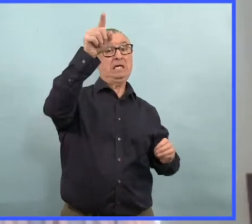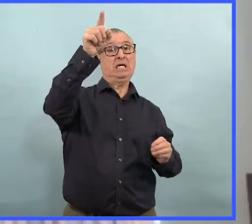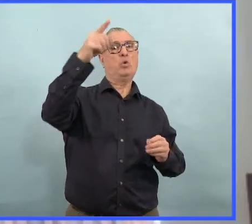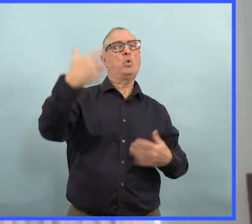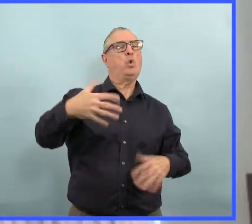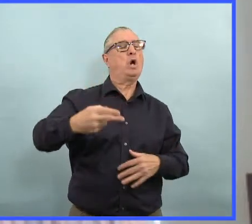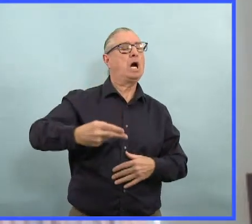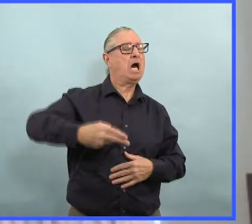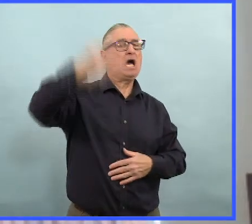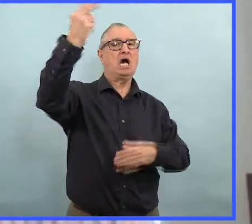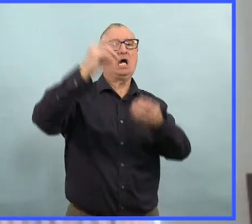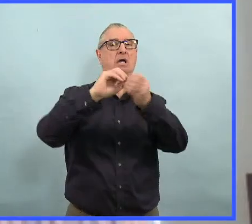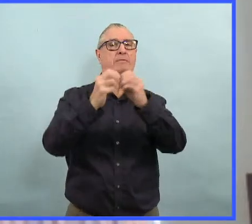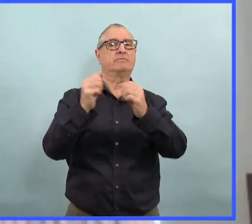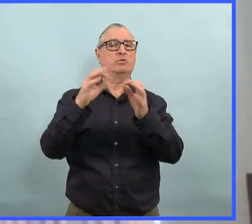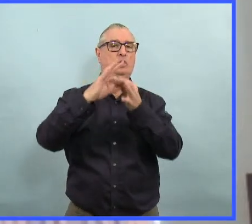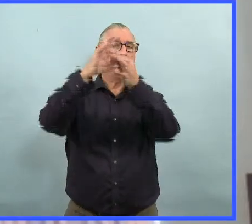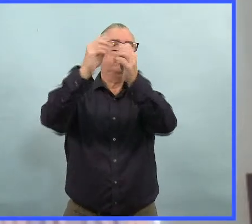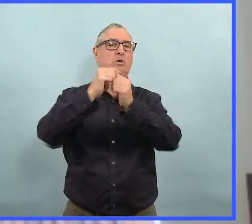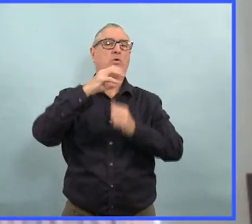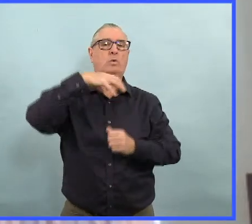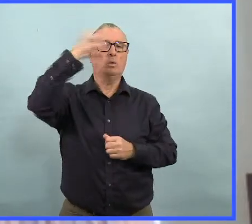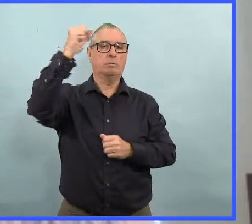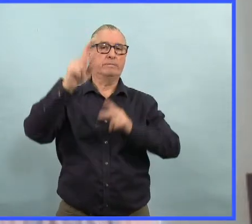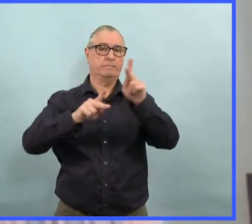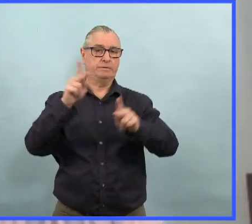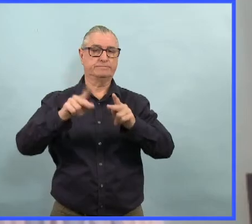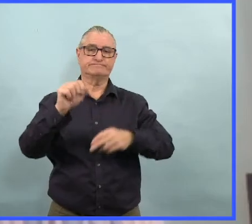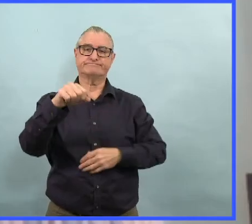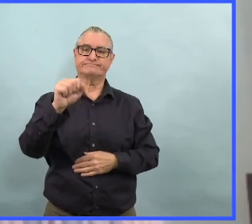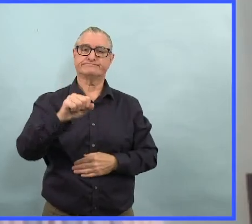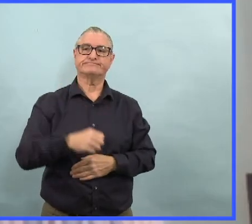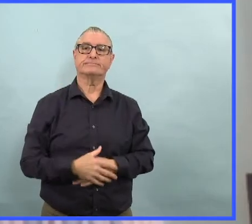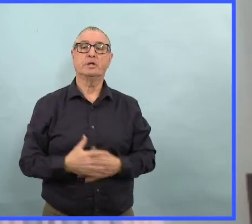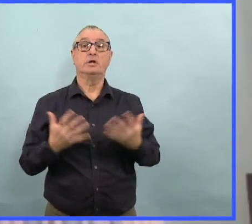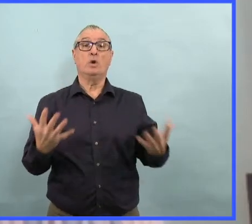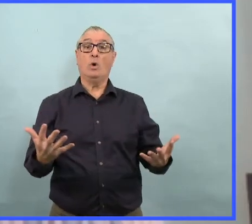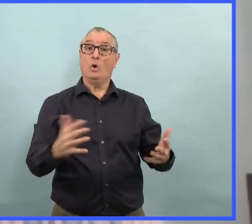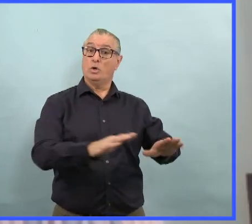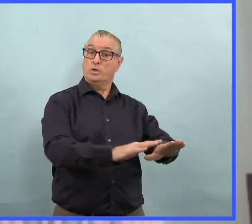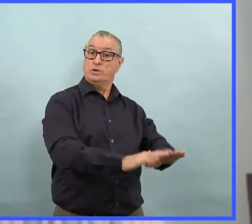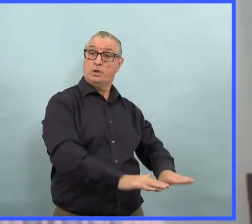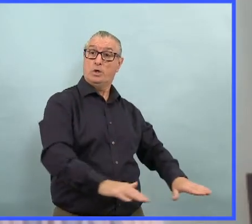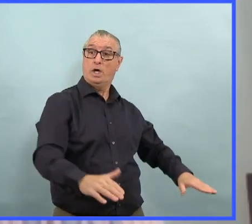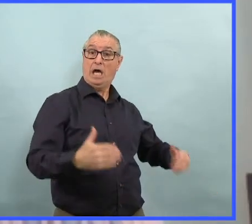a question about capacity and and anything like that that should be directed to shared health